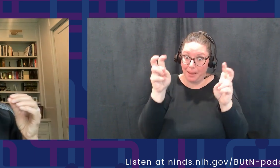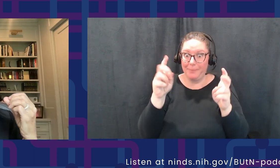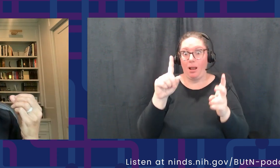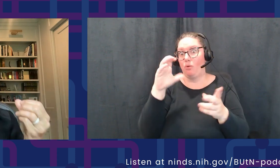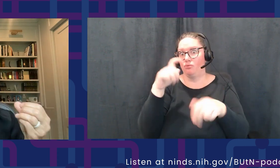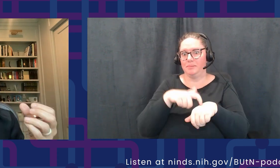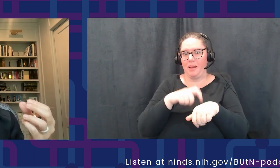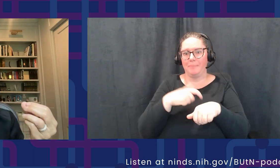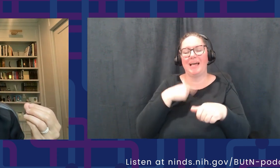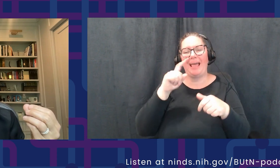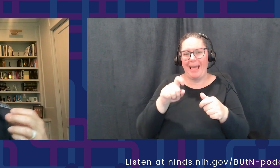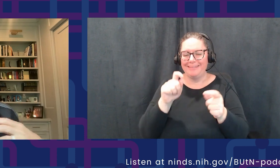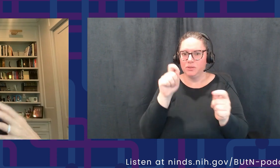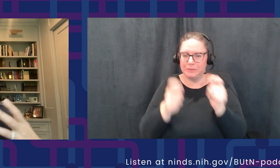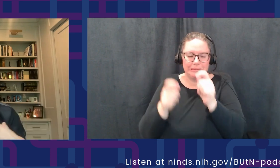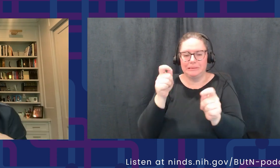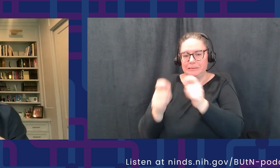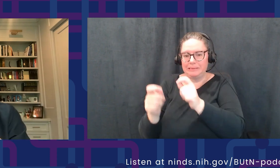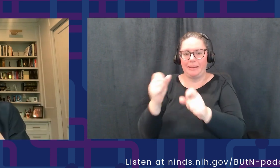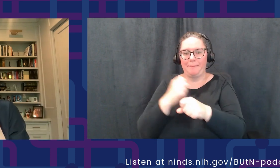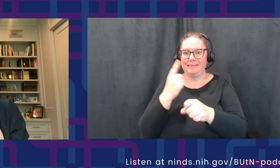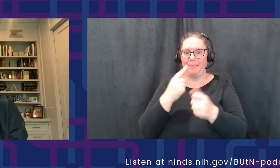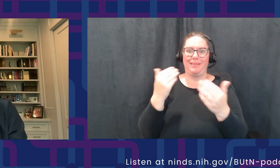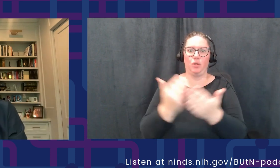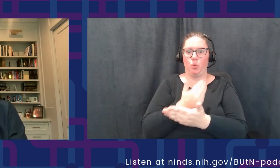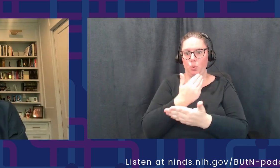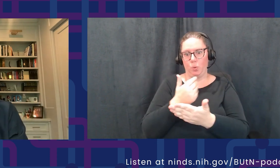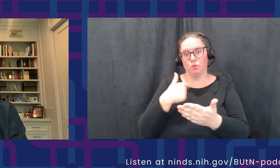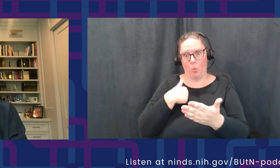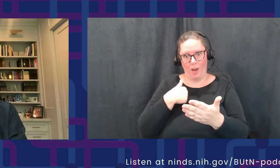I have to make sure there's something new so I can be excited about it.